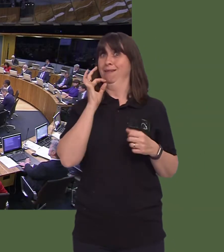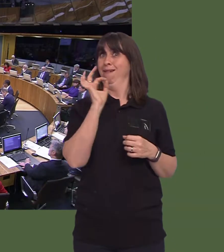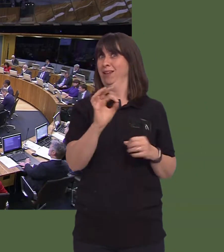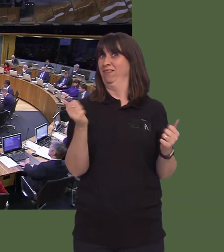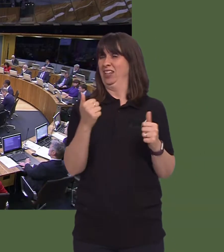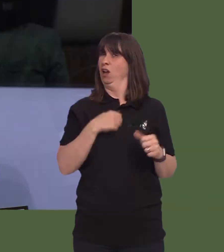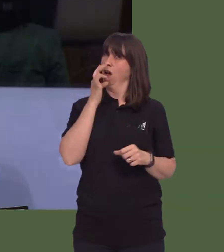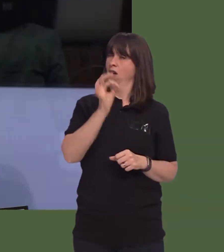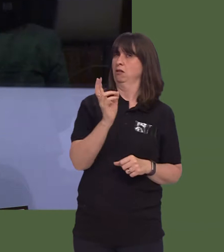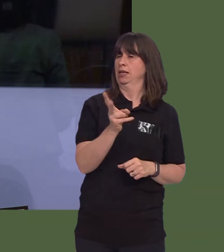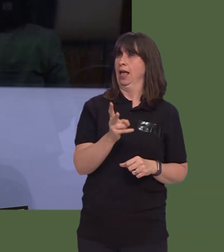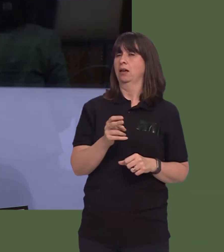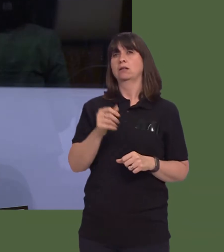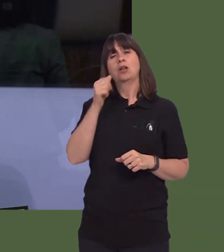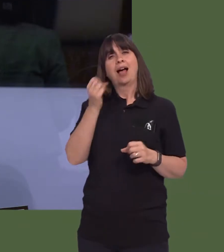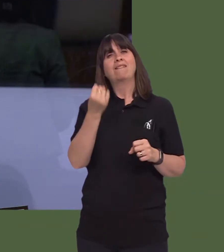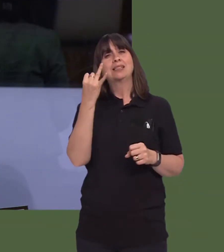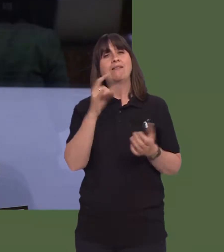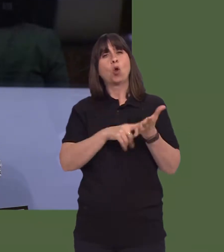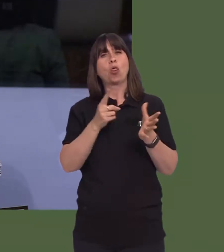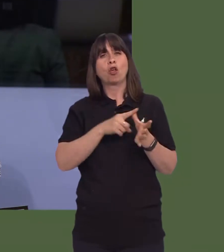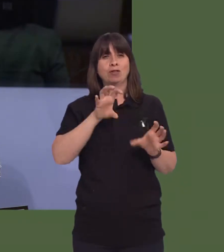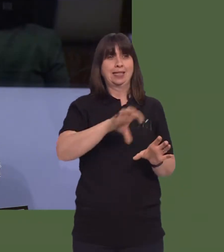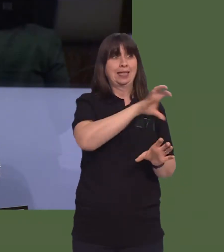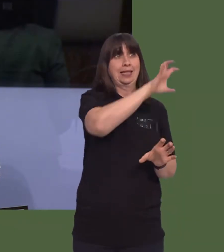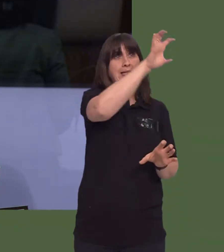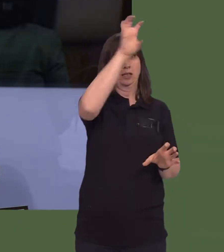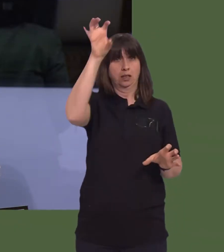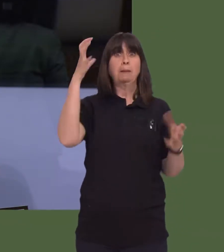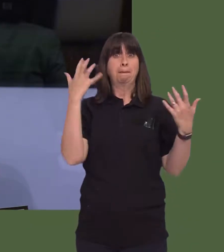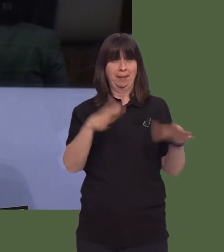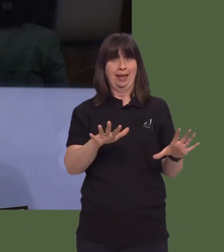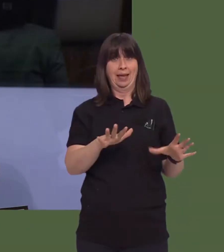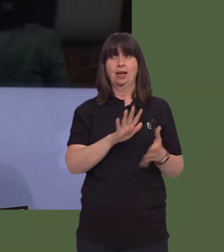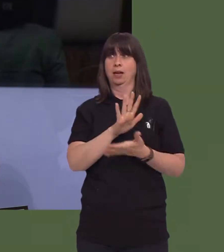Because of the seven local authorities that have already introduced thisóthe actual cost